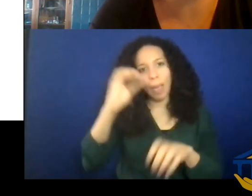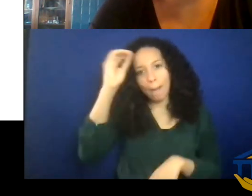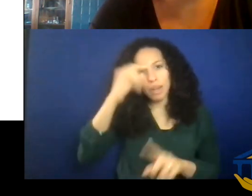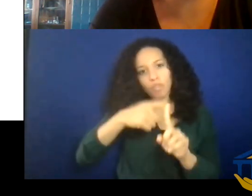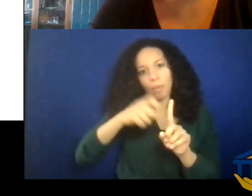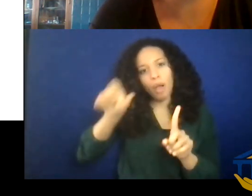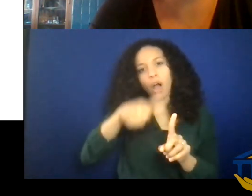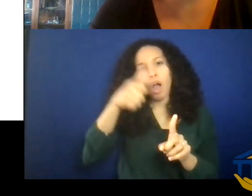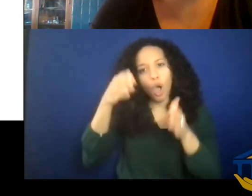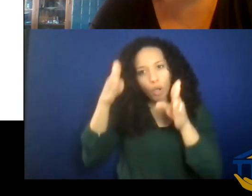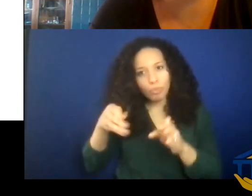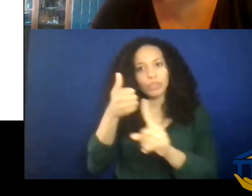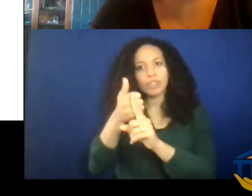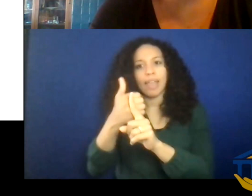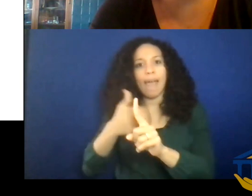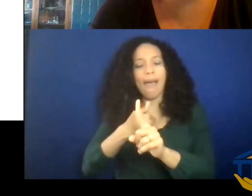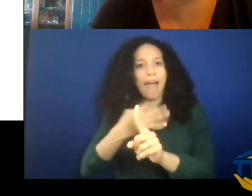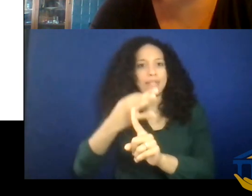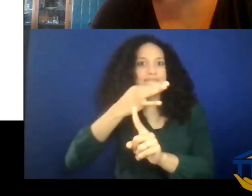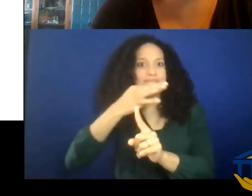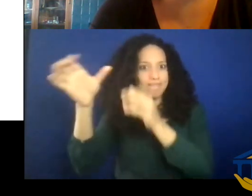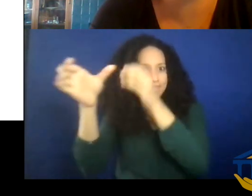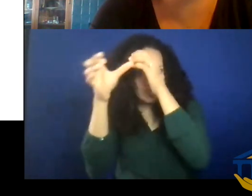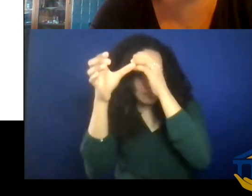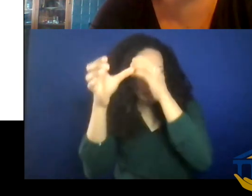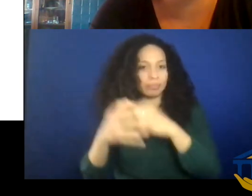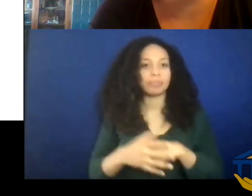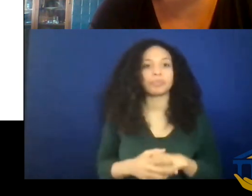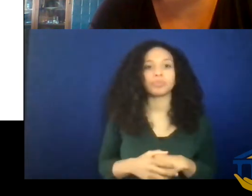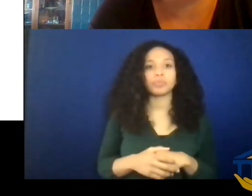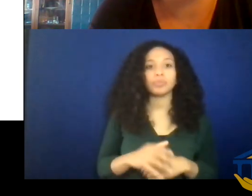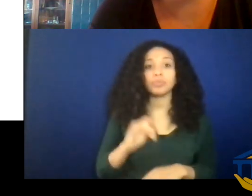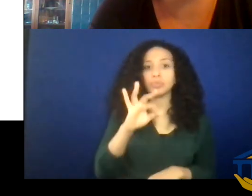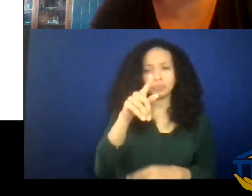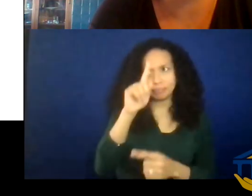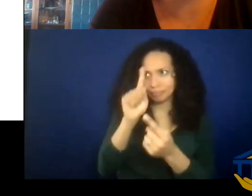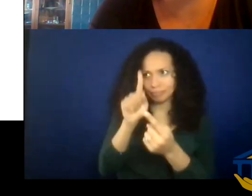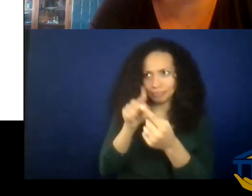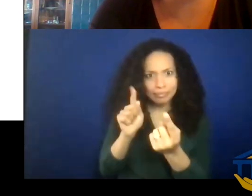with the school district's evaluation with any aspect of it, um, what they're recommending;